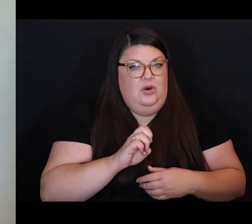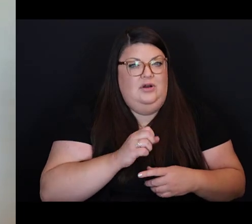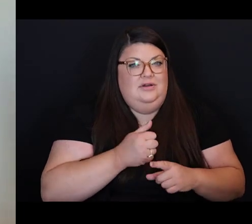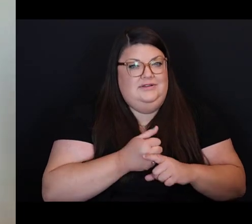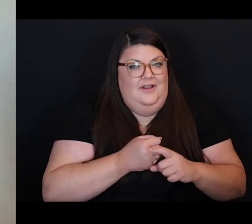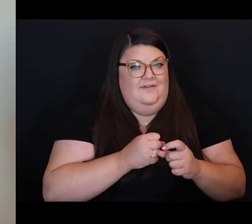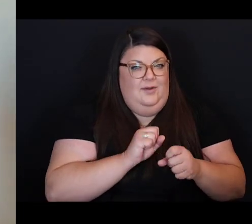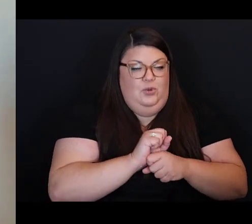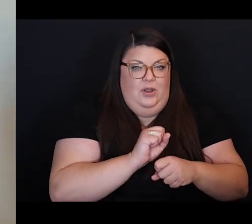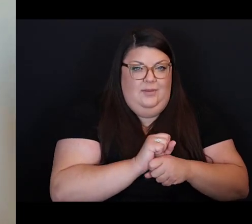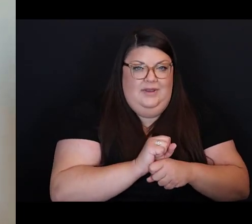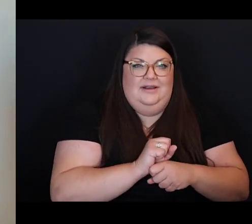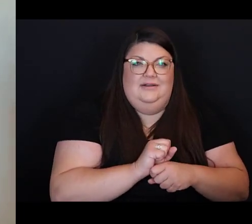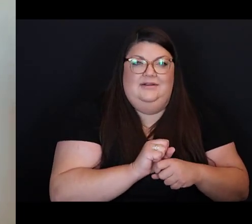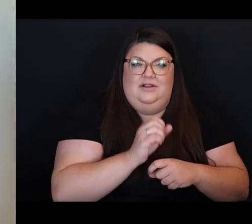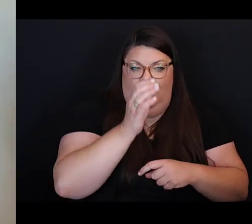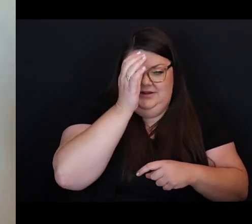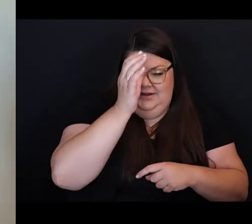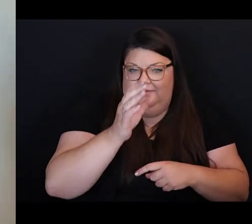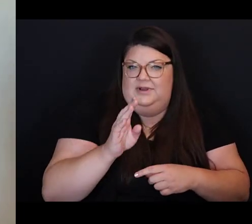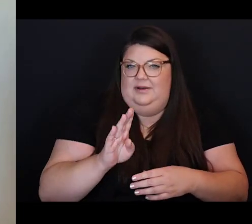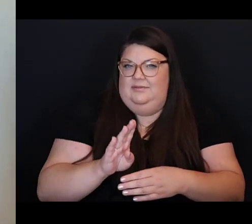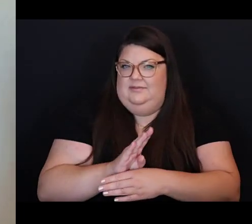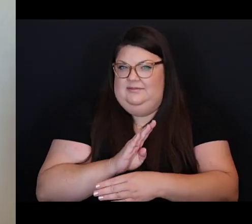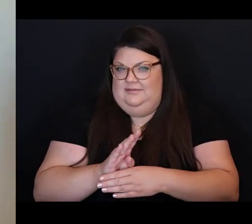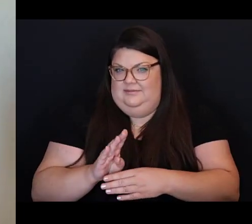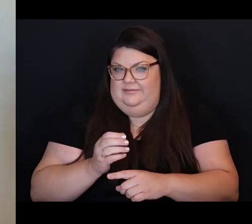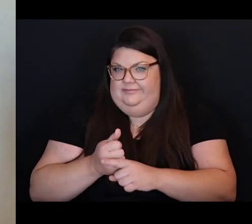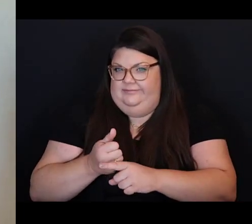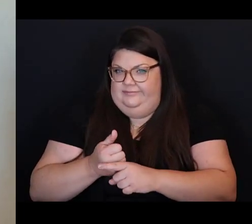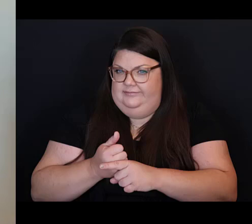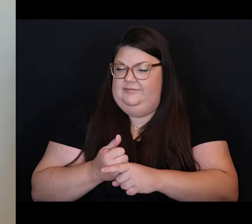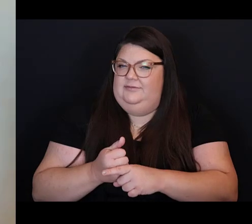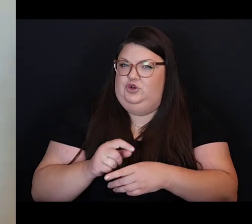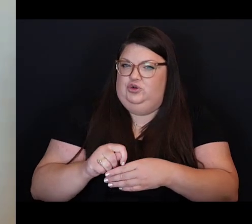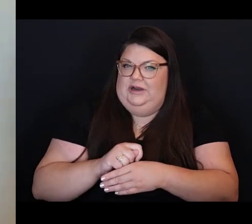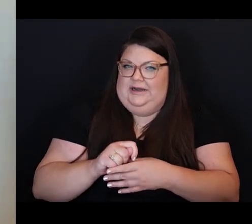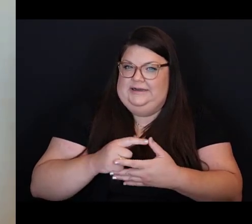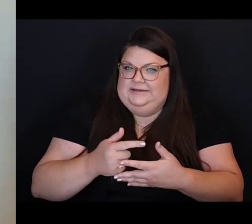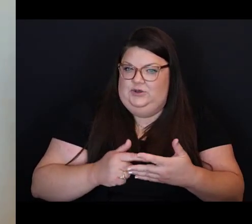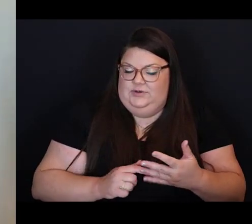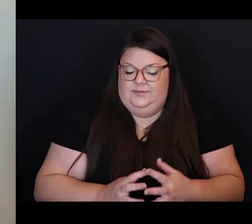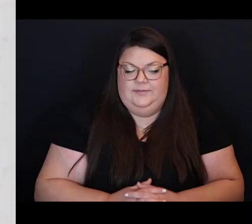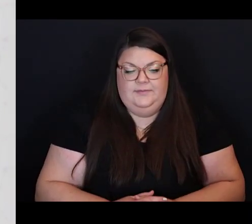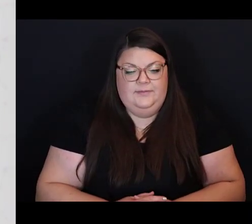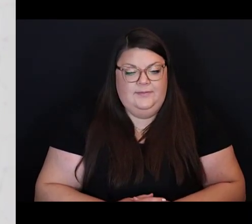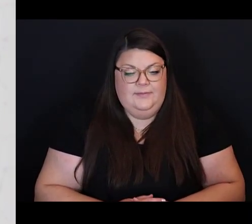and Business Financials Training Series. Along with these online courses we also have some